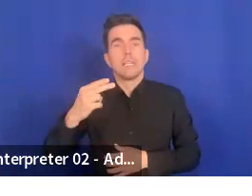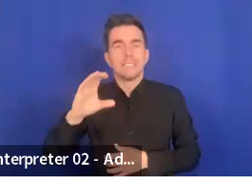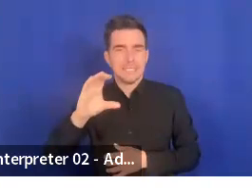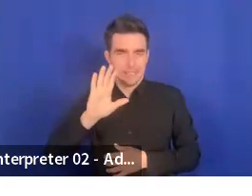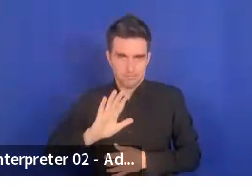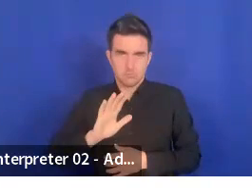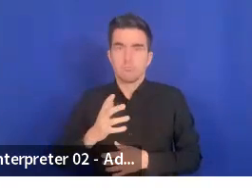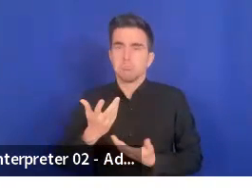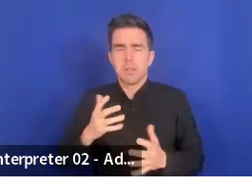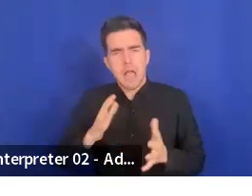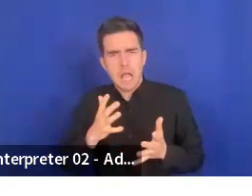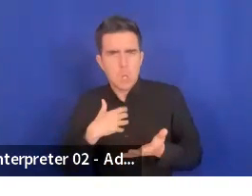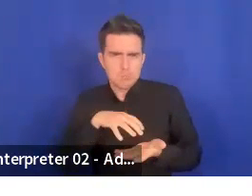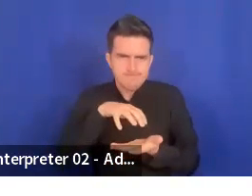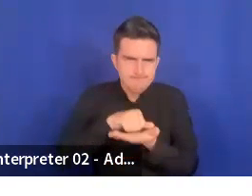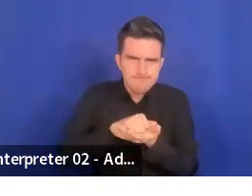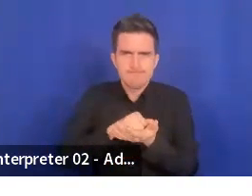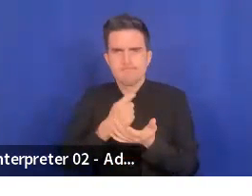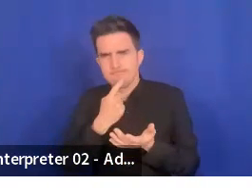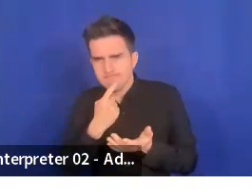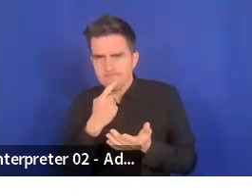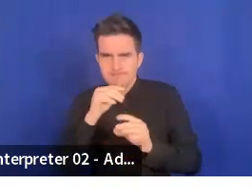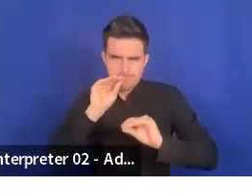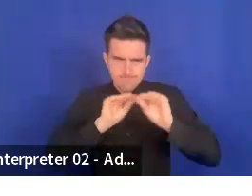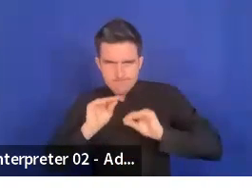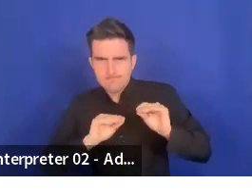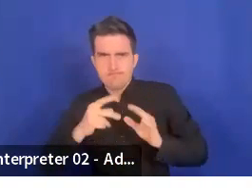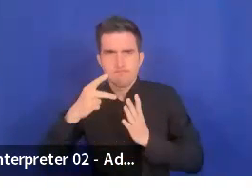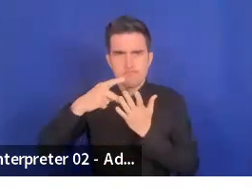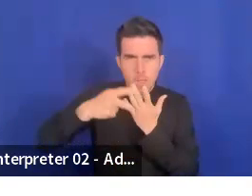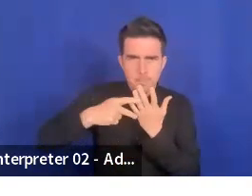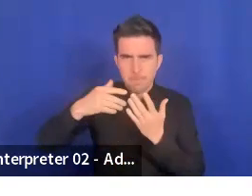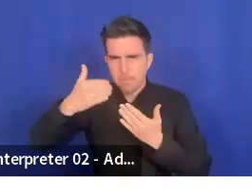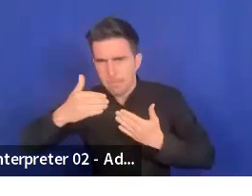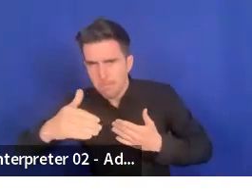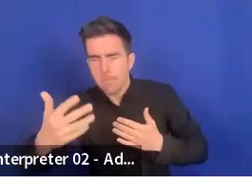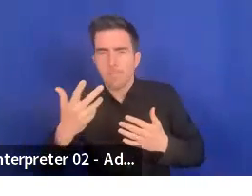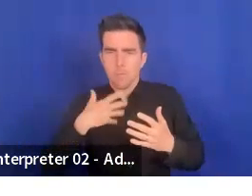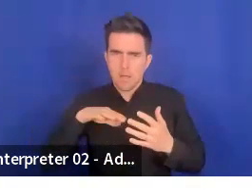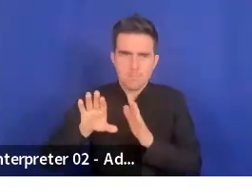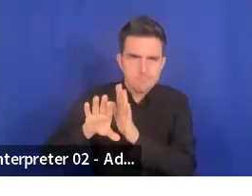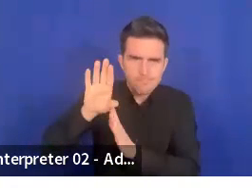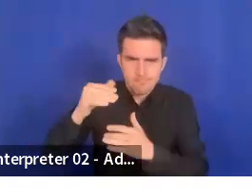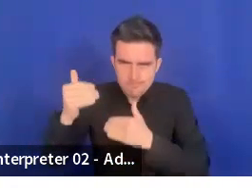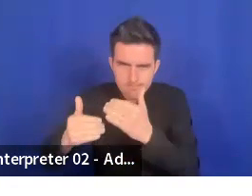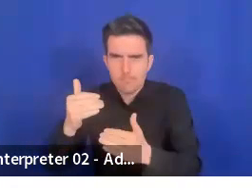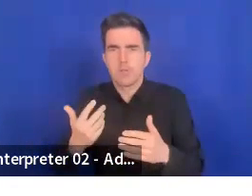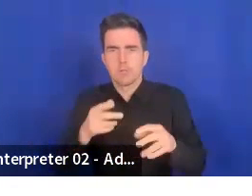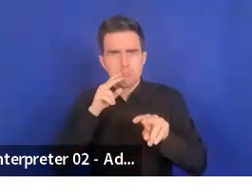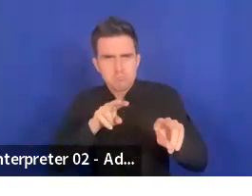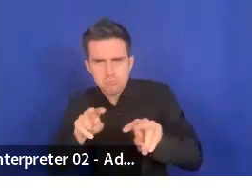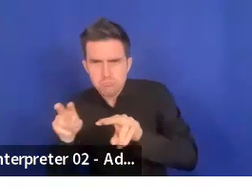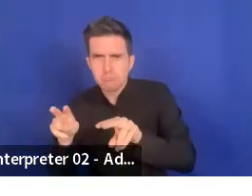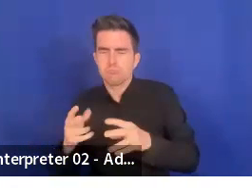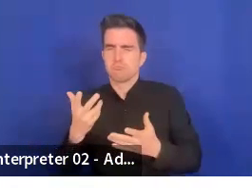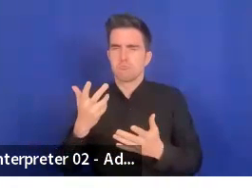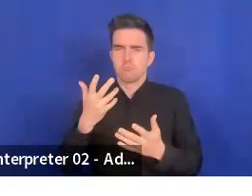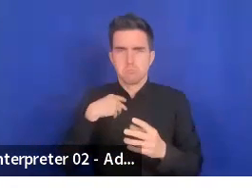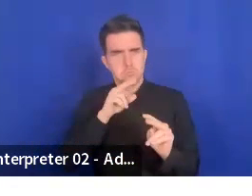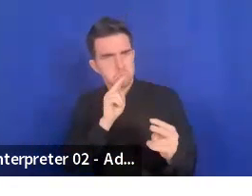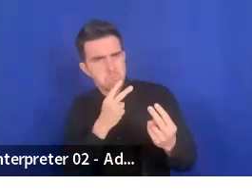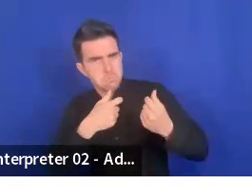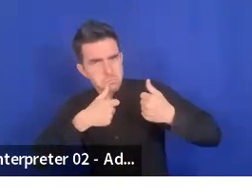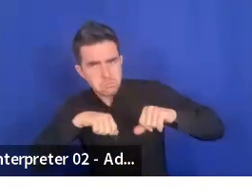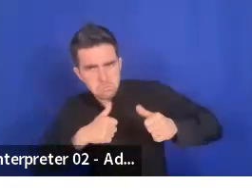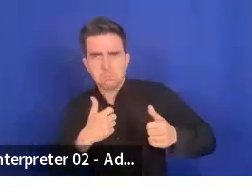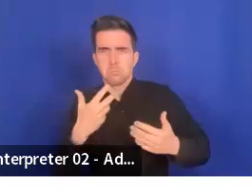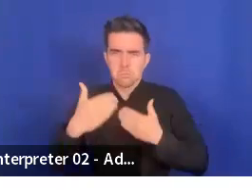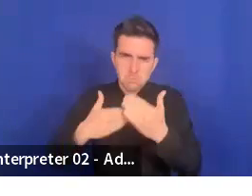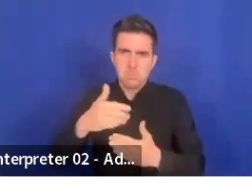That's something that this action area speaks to, but as speaks to a need for accountability.